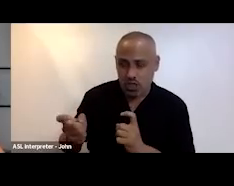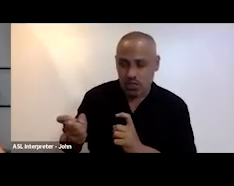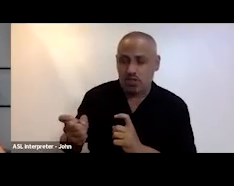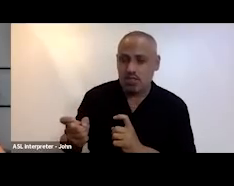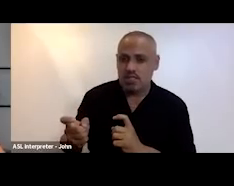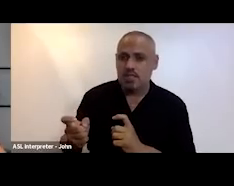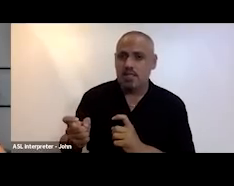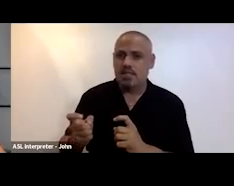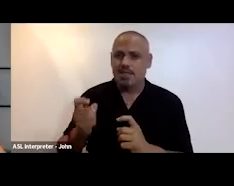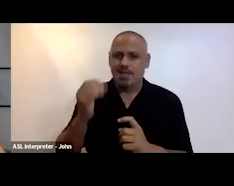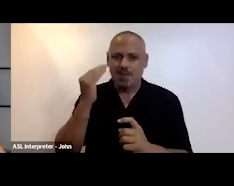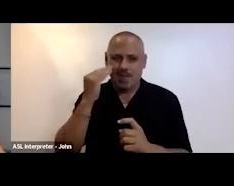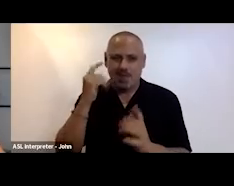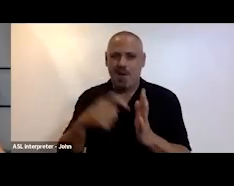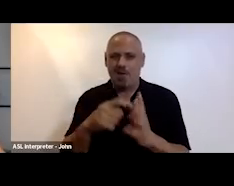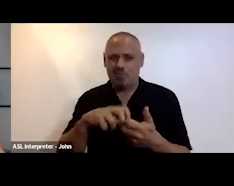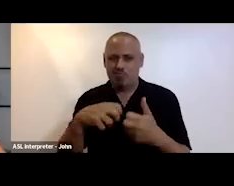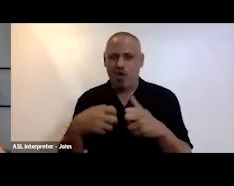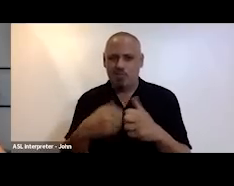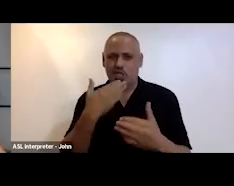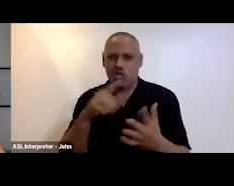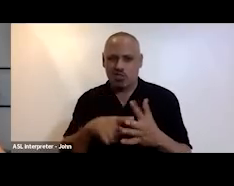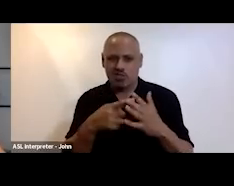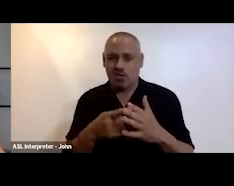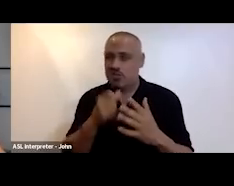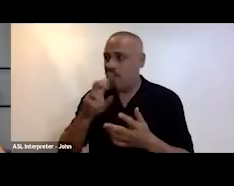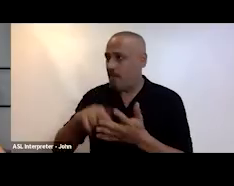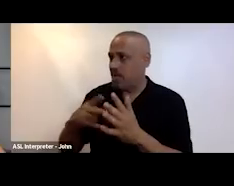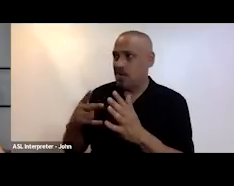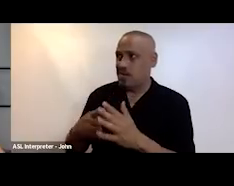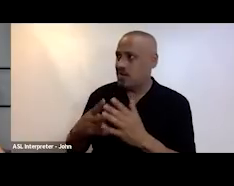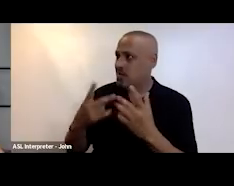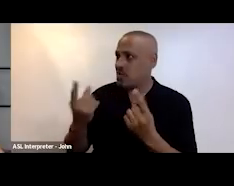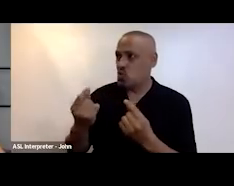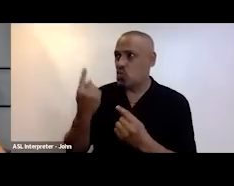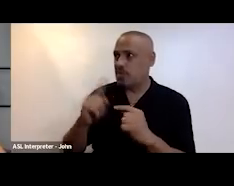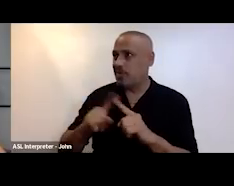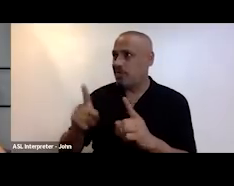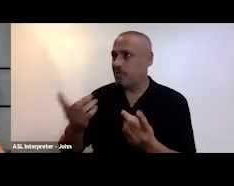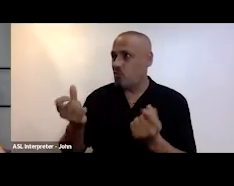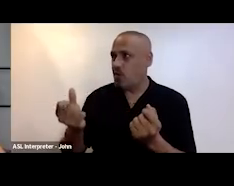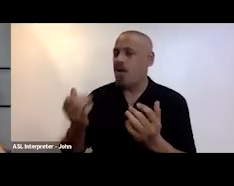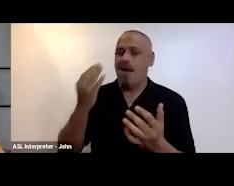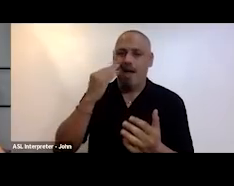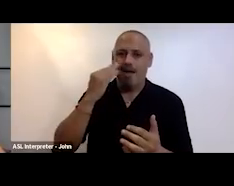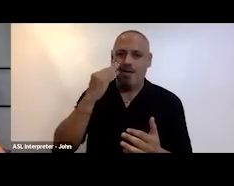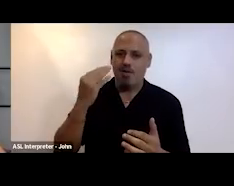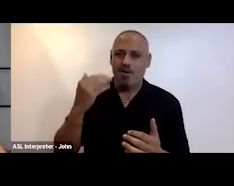So knowledge of the problem is a good start, but it doesn't necessarily mean you're going to do something different right away. I know that I should be eating salads